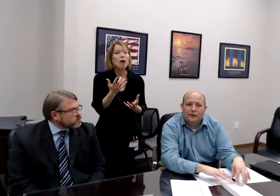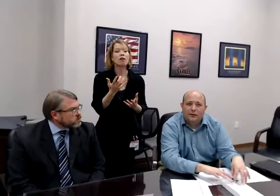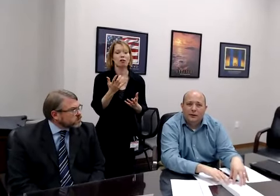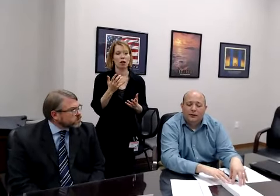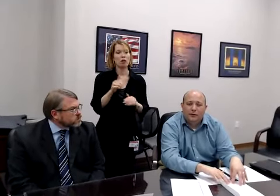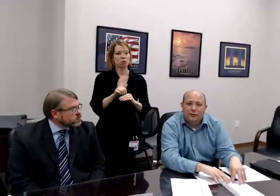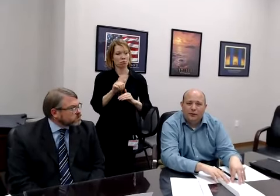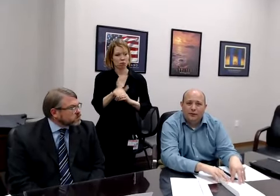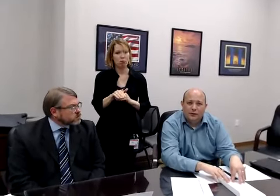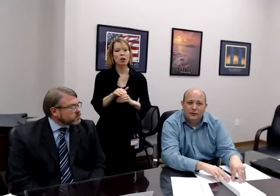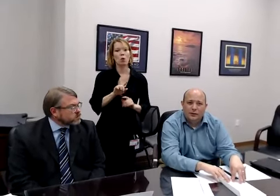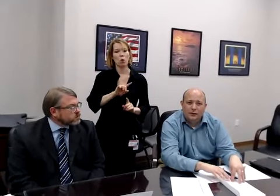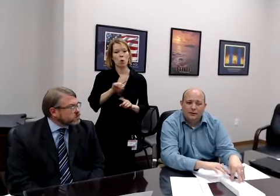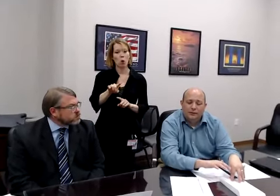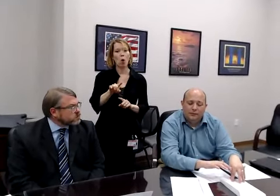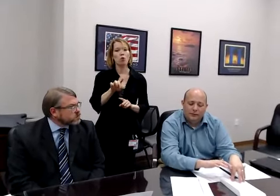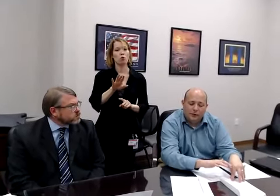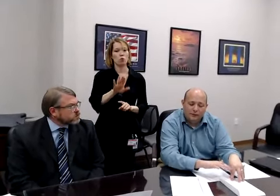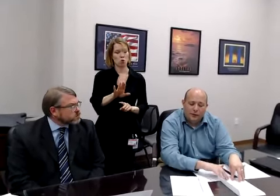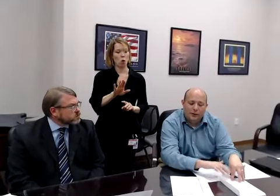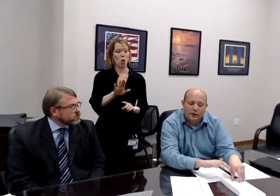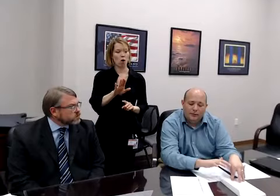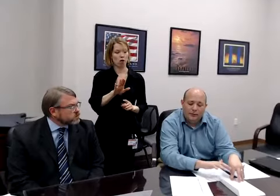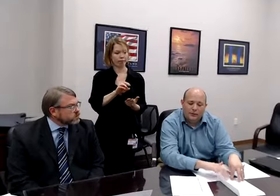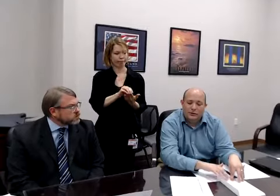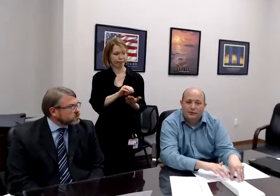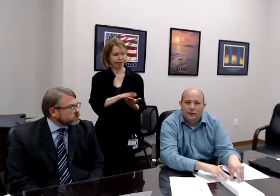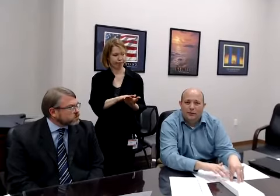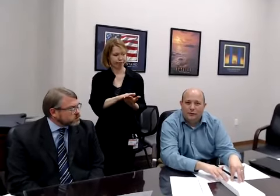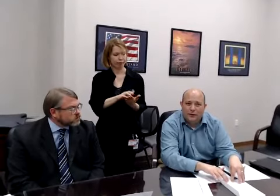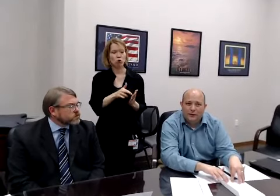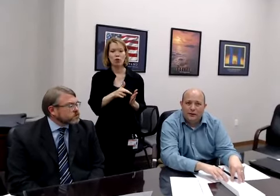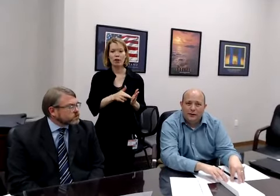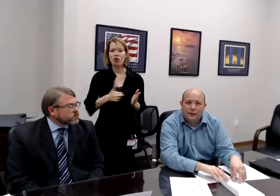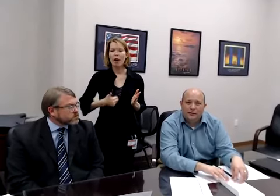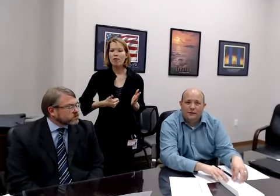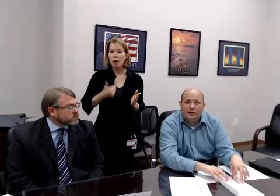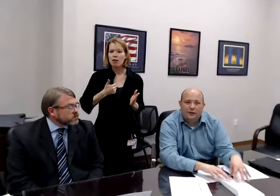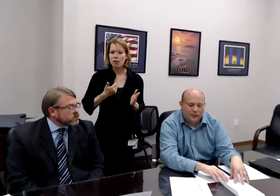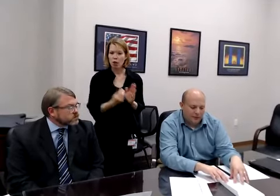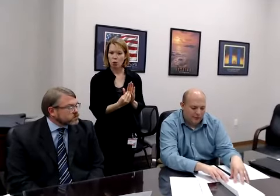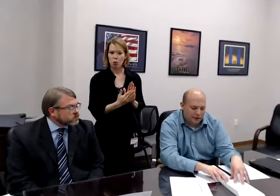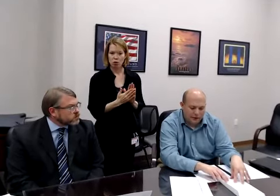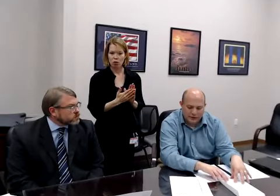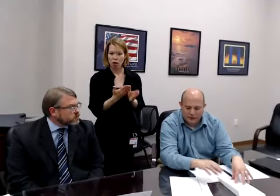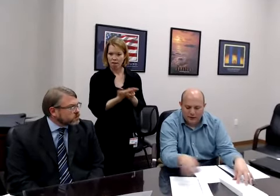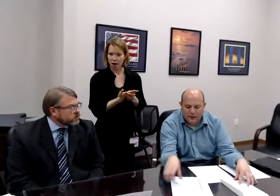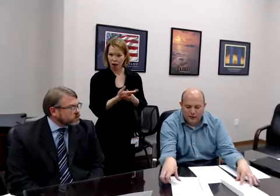It's going to go to your registered voting address that's on file with the Board of Elections.